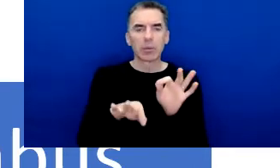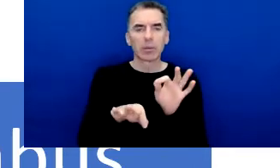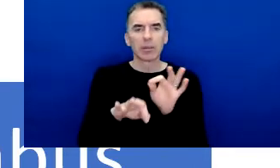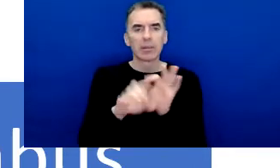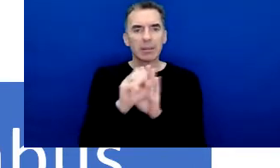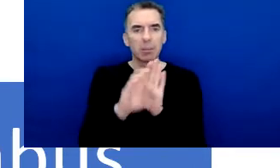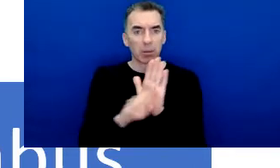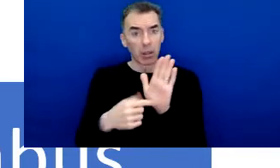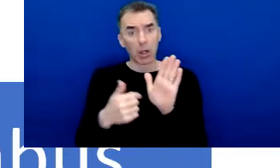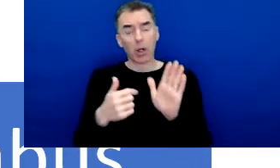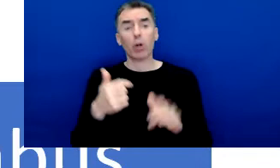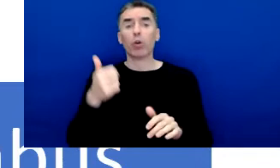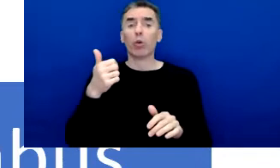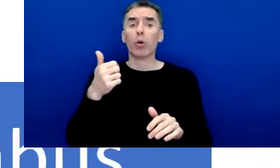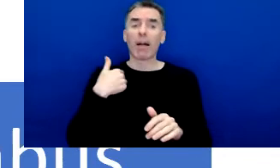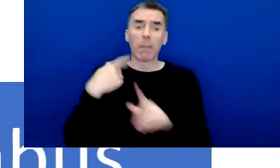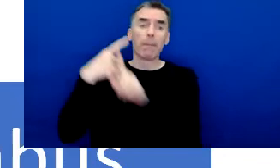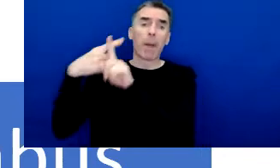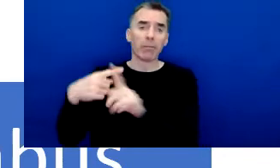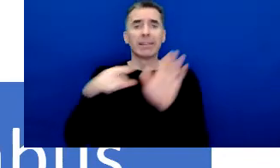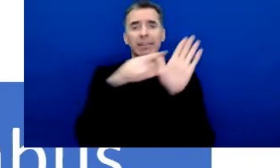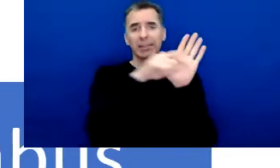It's excellent because and again, this is something all three of us